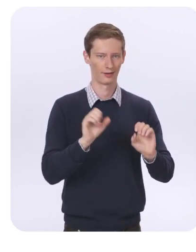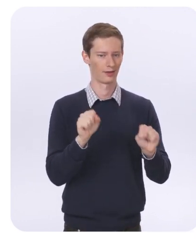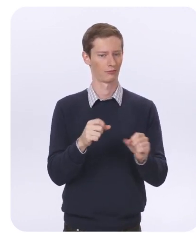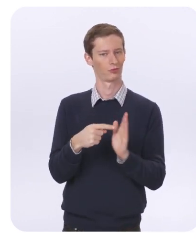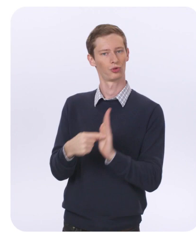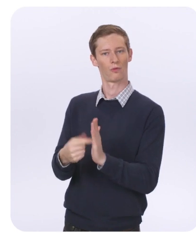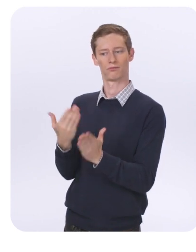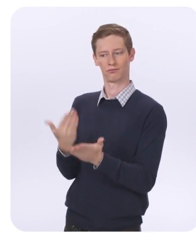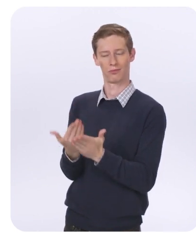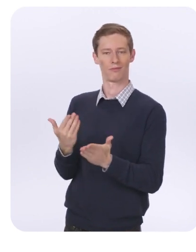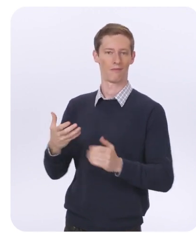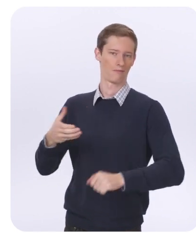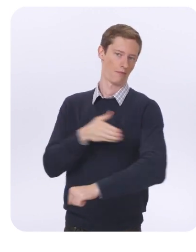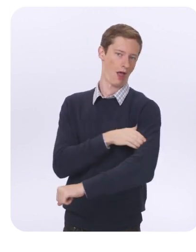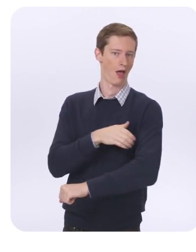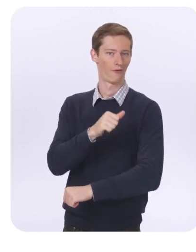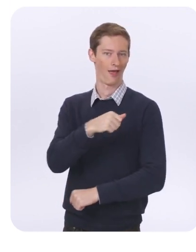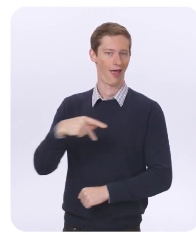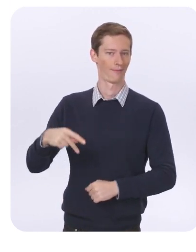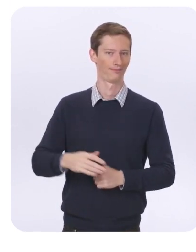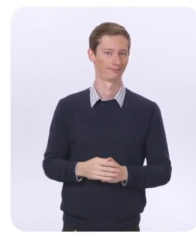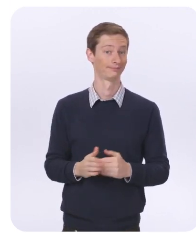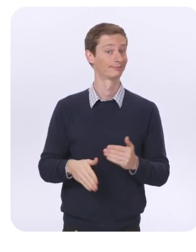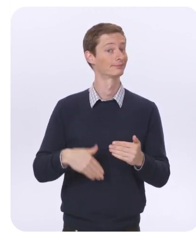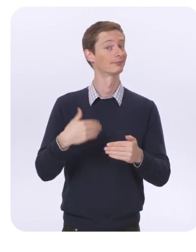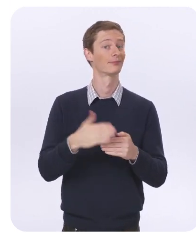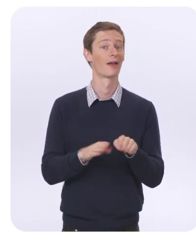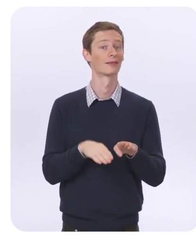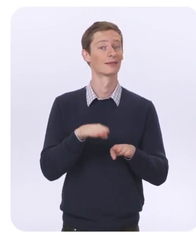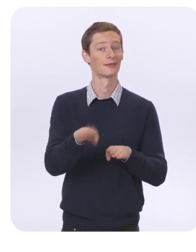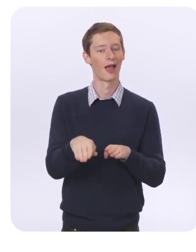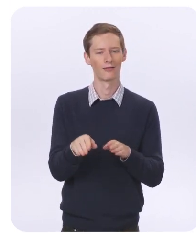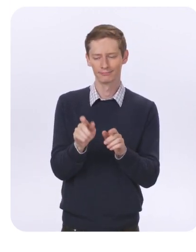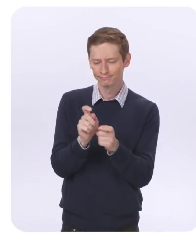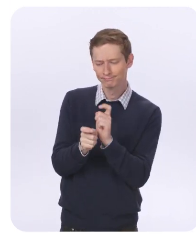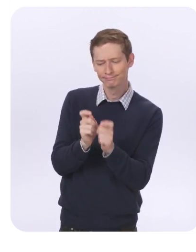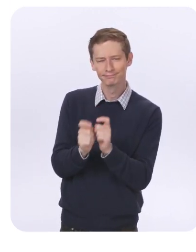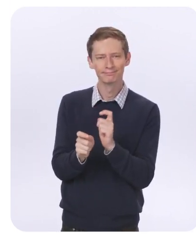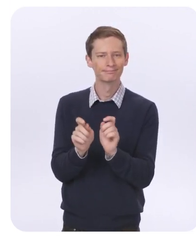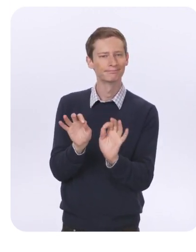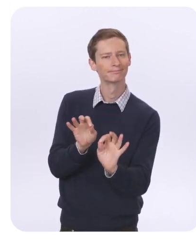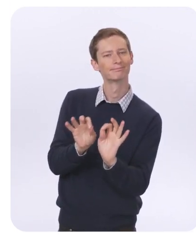and our goal is to scale an MVP to all developers and users in Q1 2024.